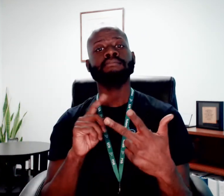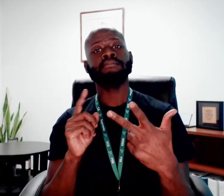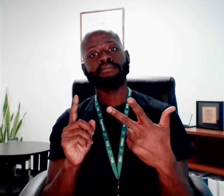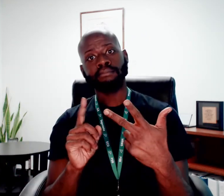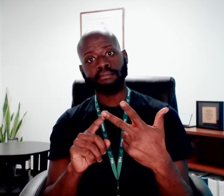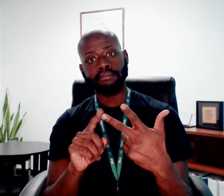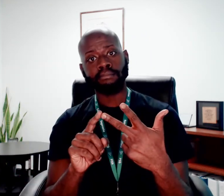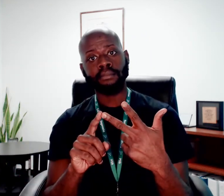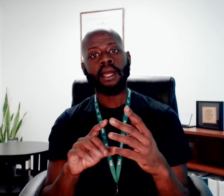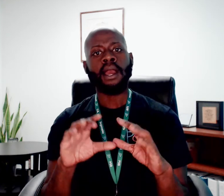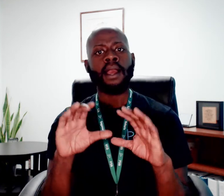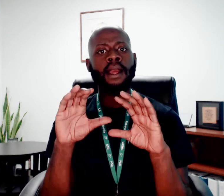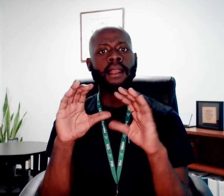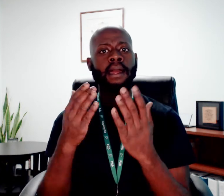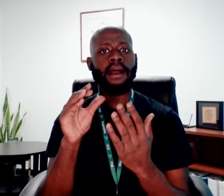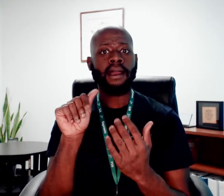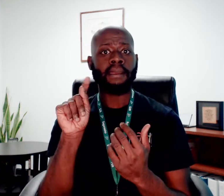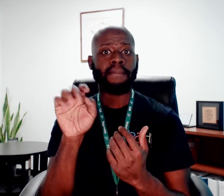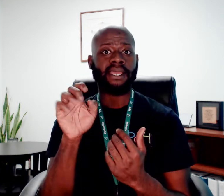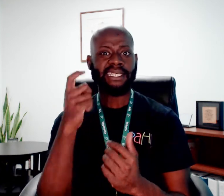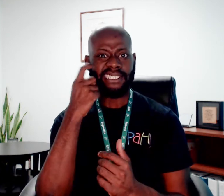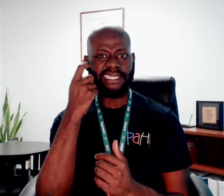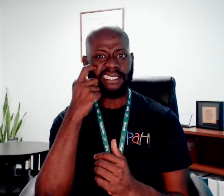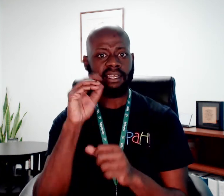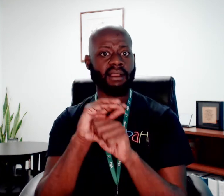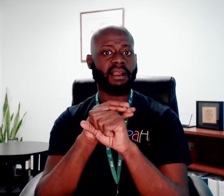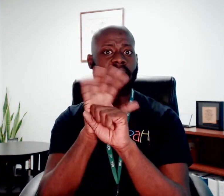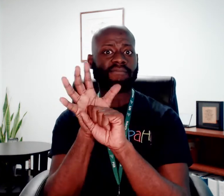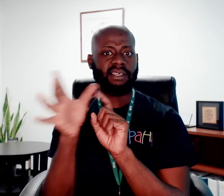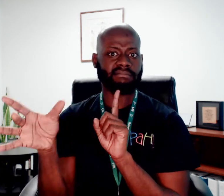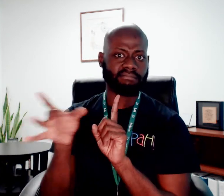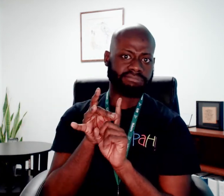a classmate that may have been exposed, etc.).